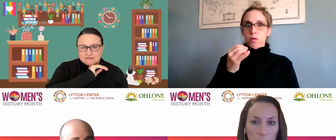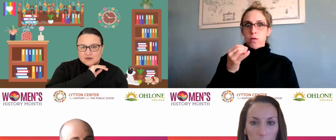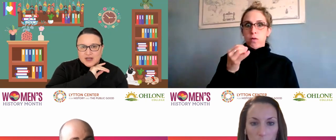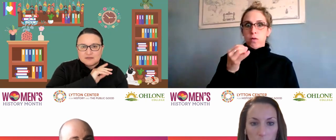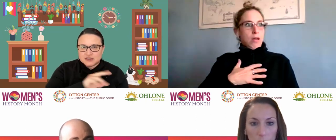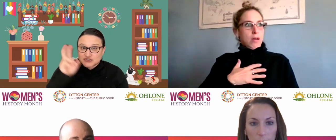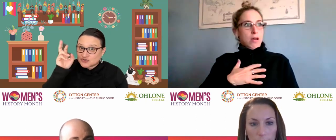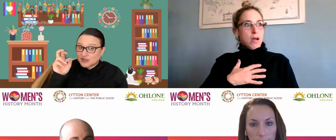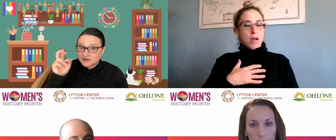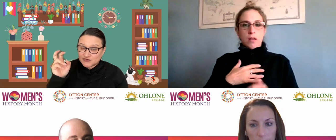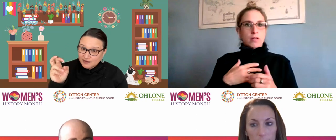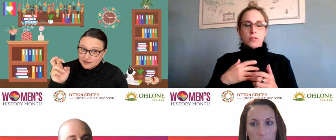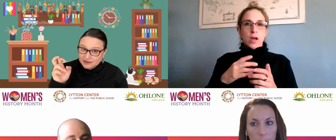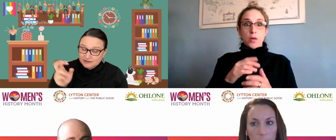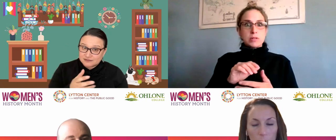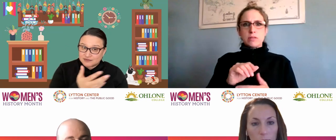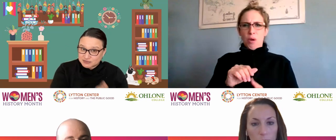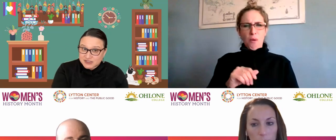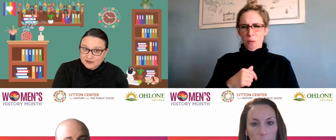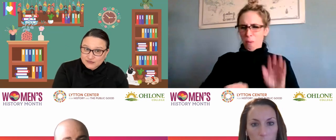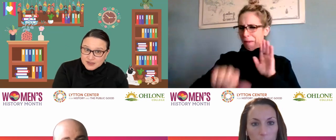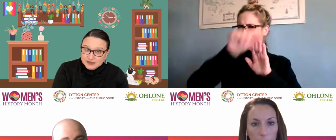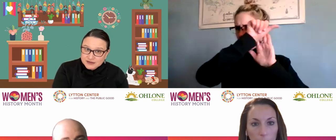Aurora Chang: you know I had been a straight a student in Richmond, California,